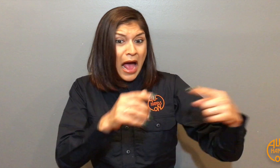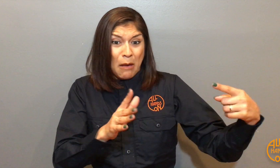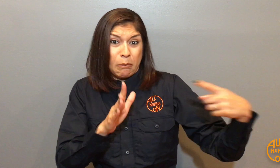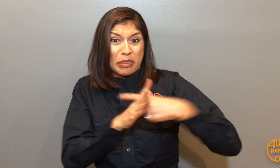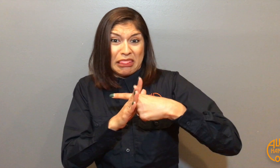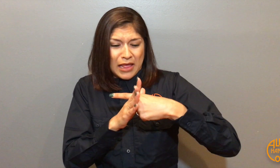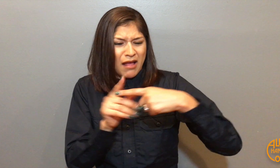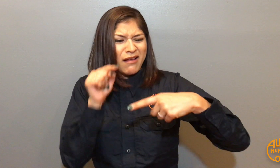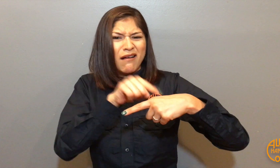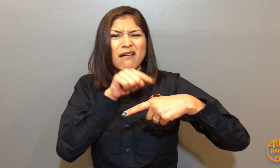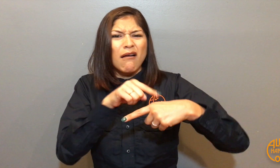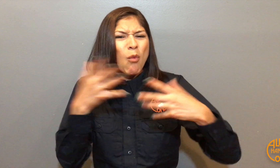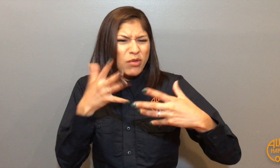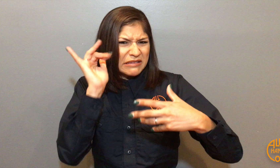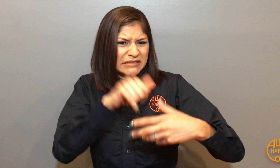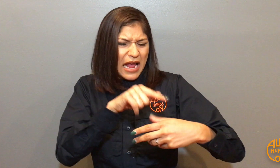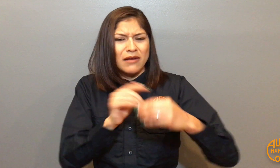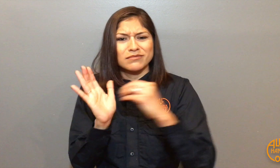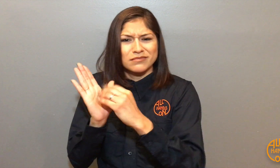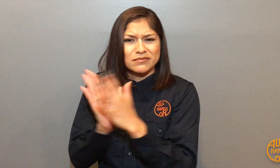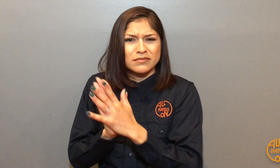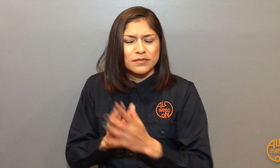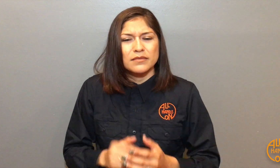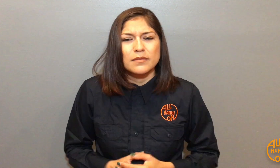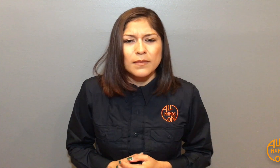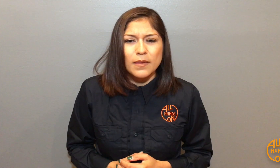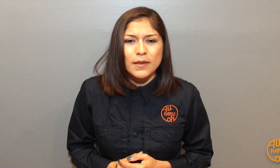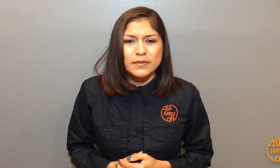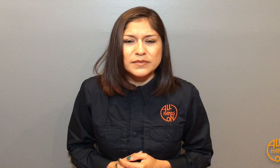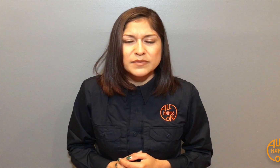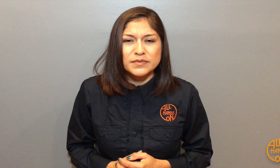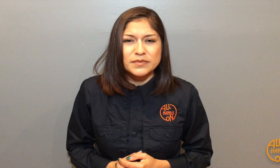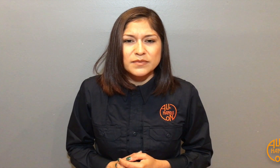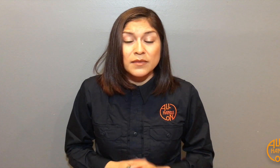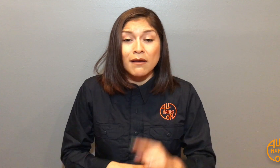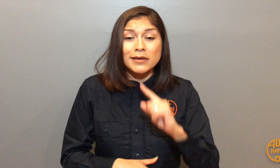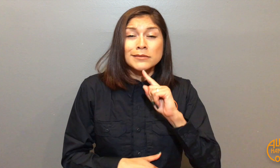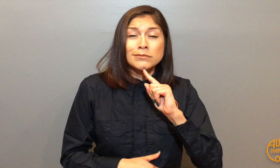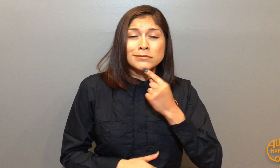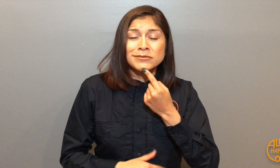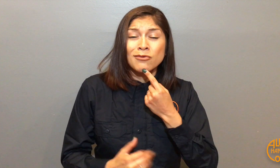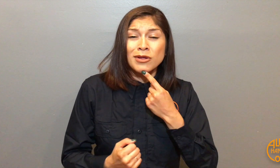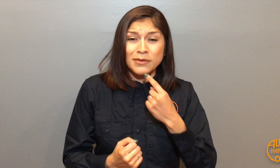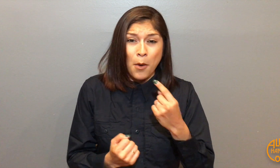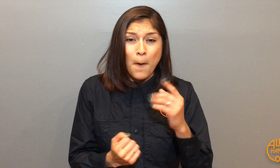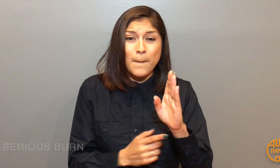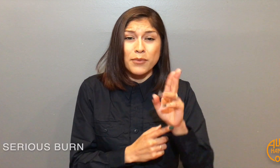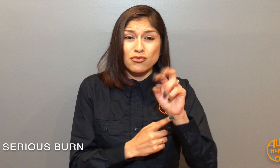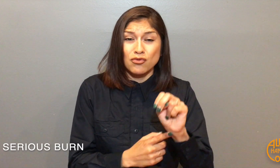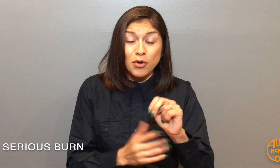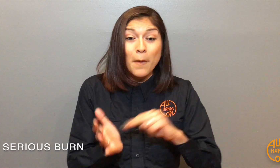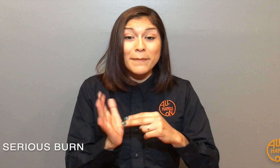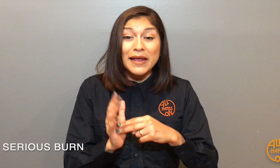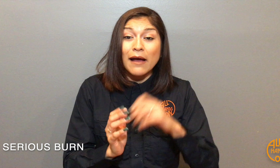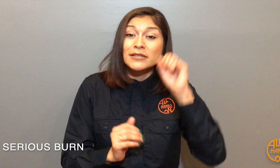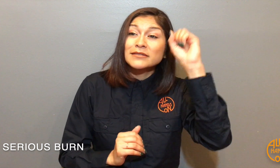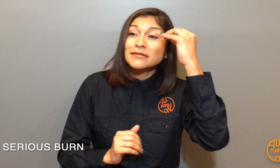document where you've been pierced and what the object is that pierced here